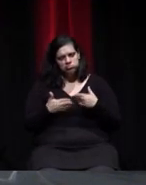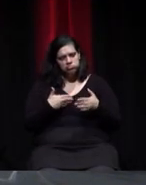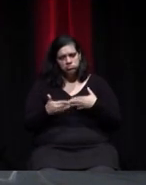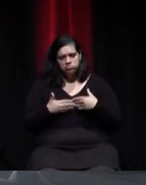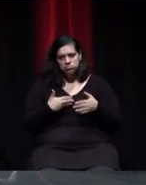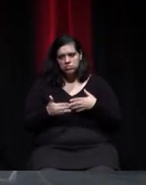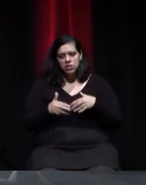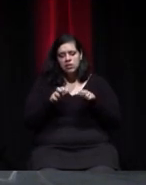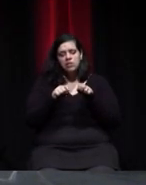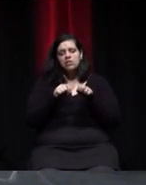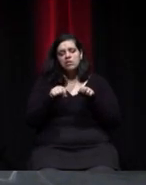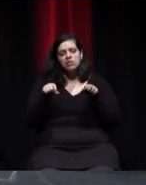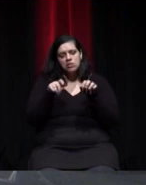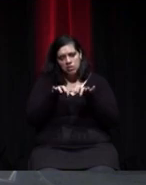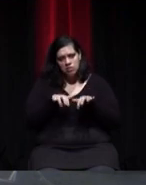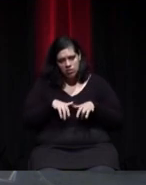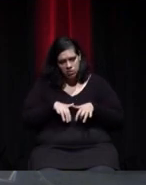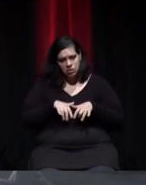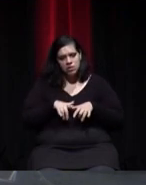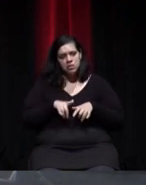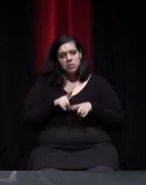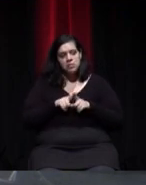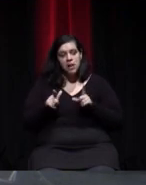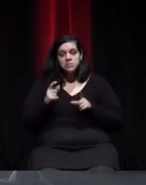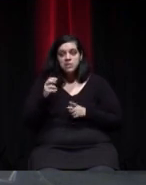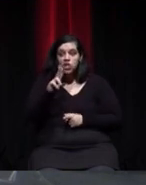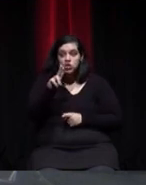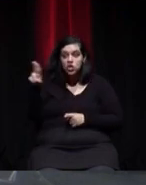as long as they're writing for newspaper X, Y or Z.